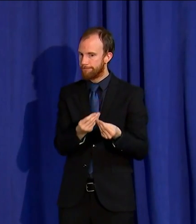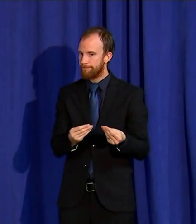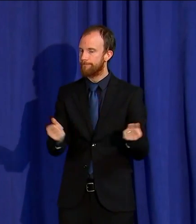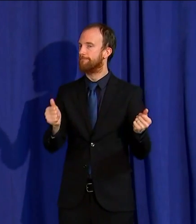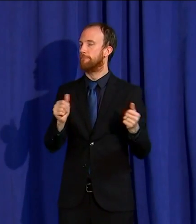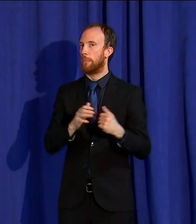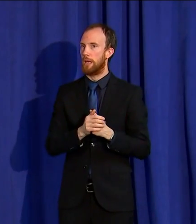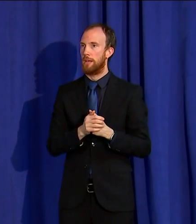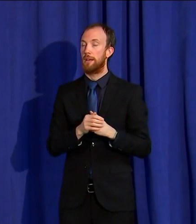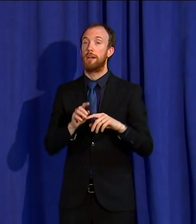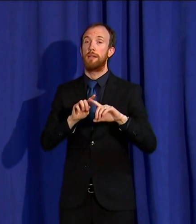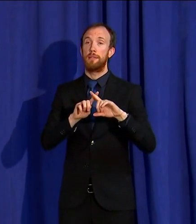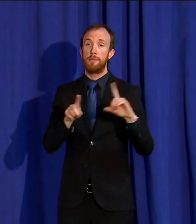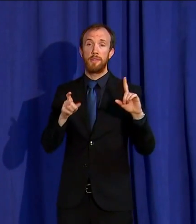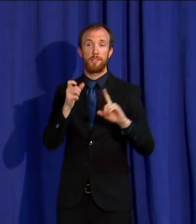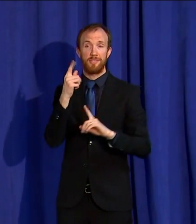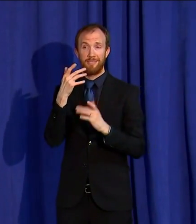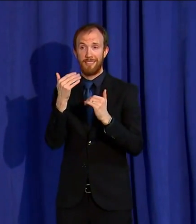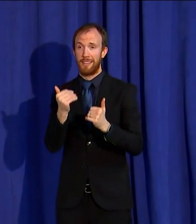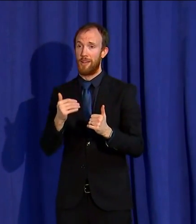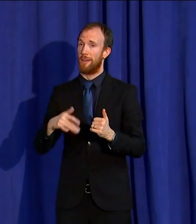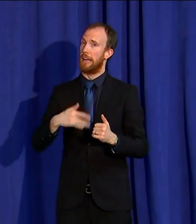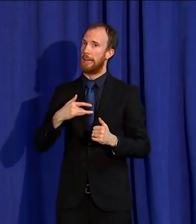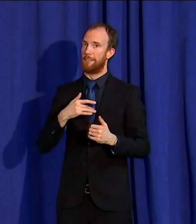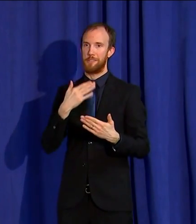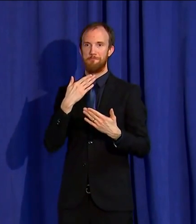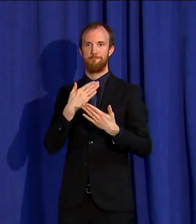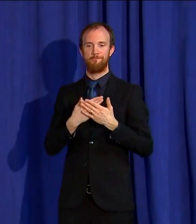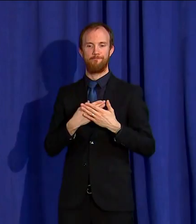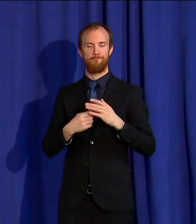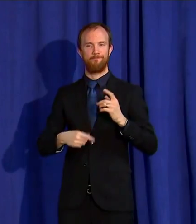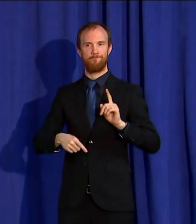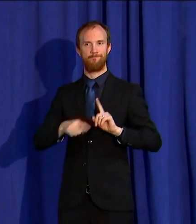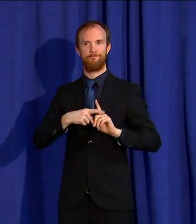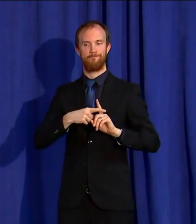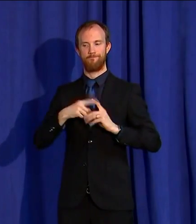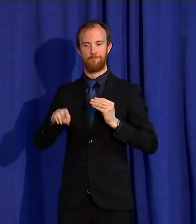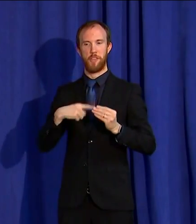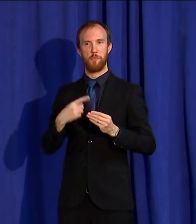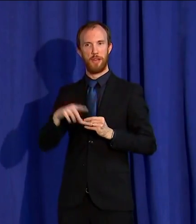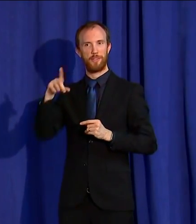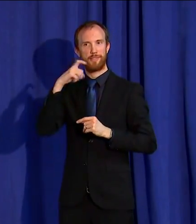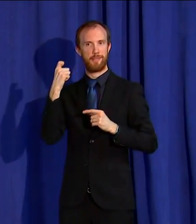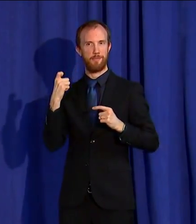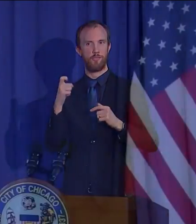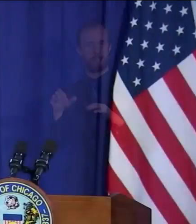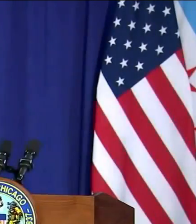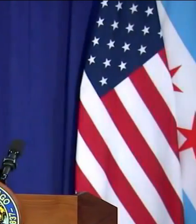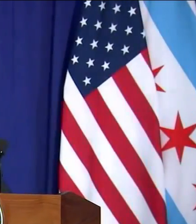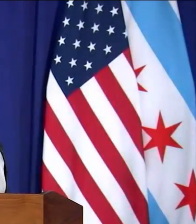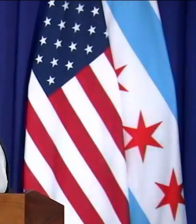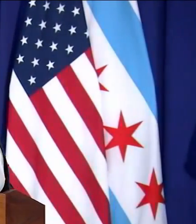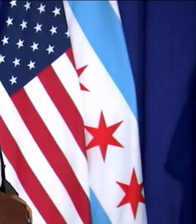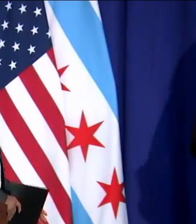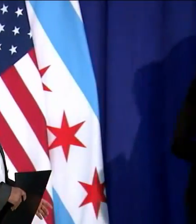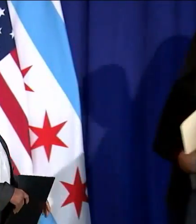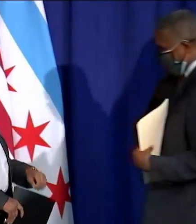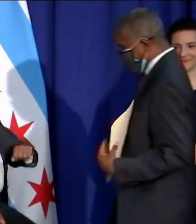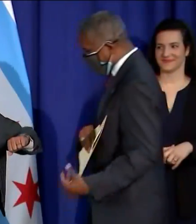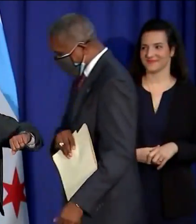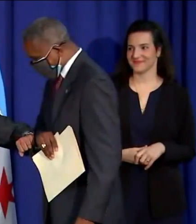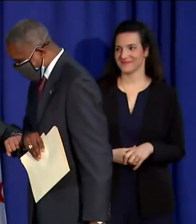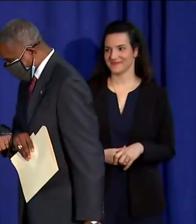IMPORTANT CAVEAT. I FEEL VERY